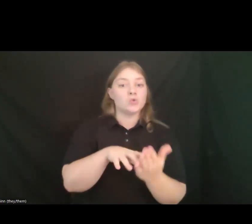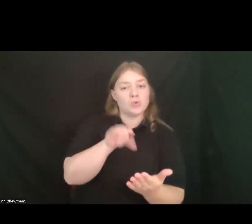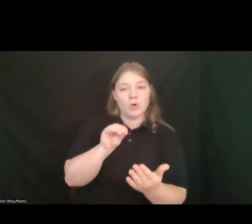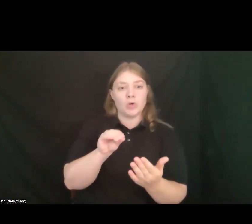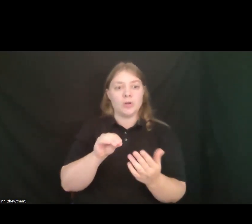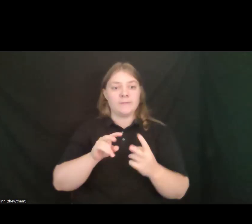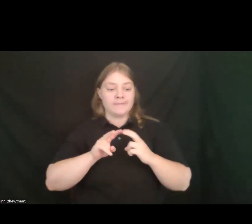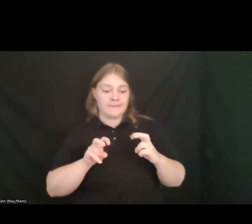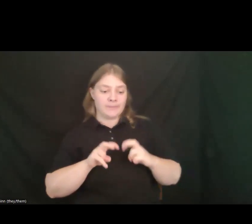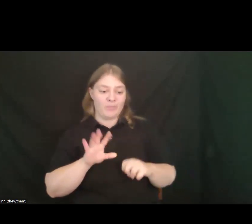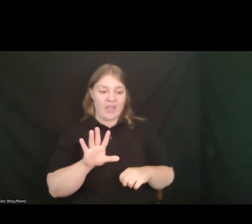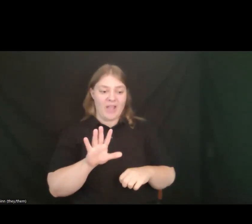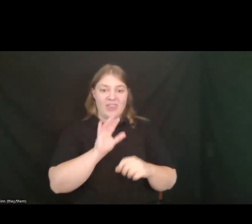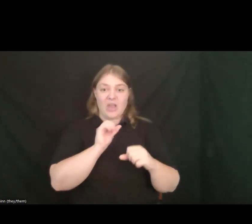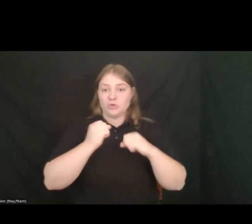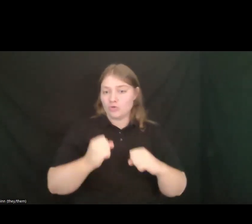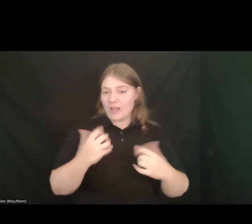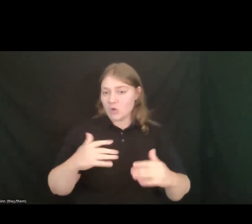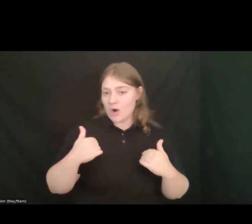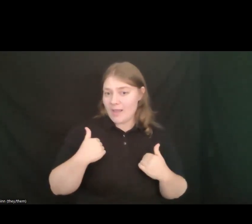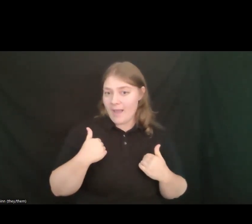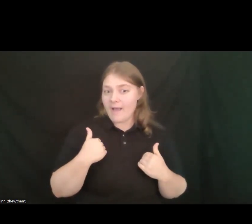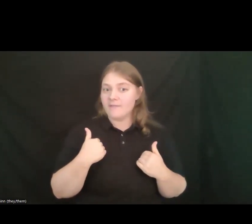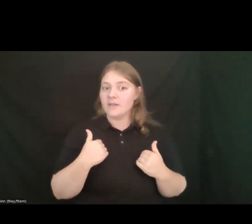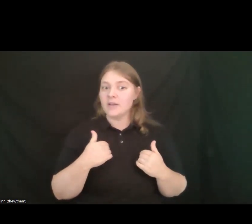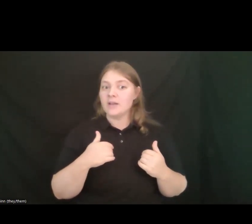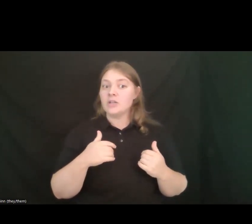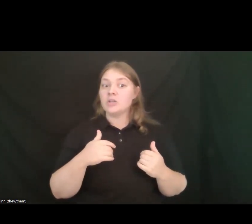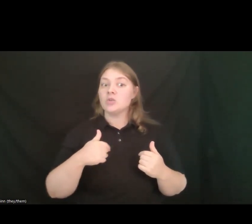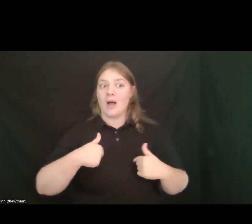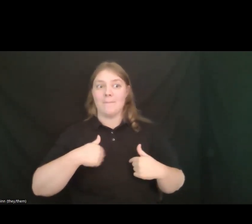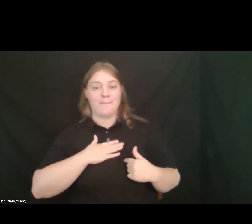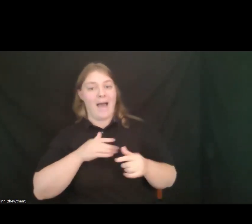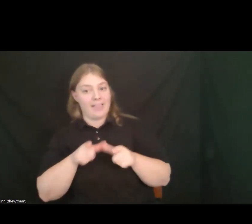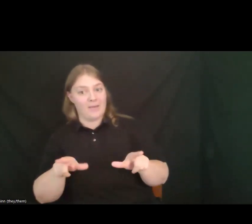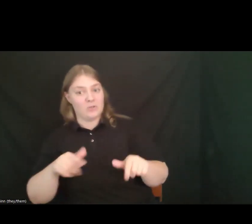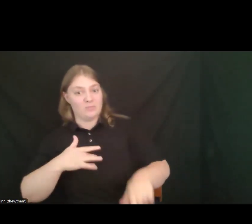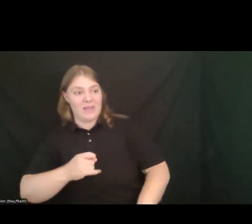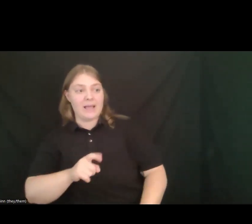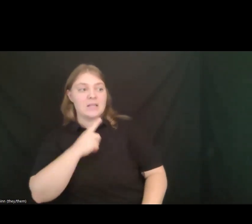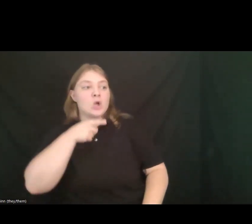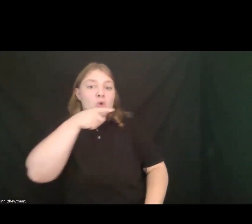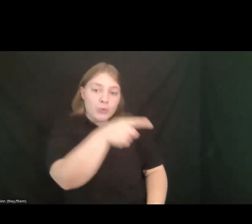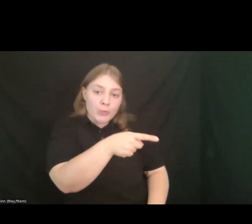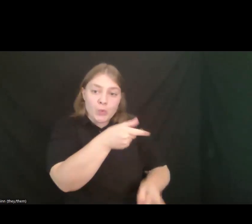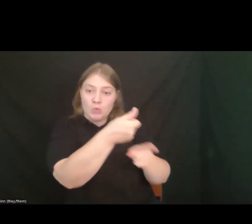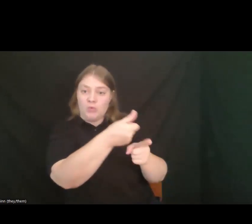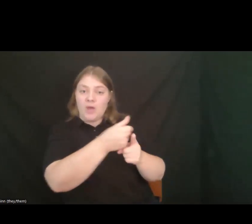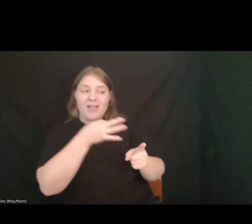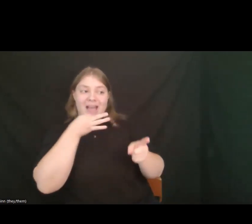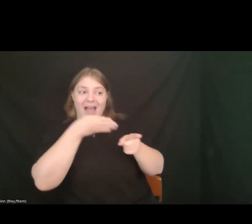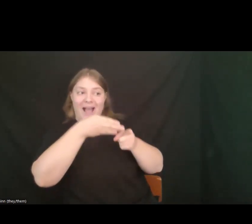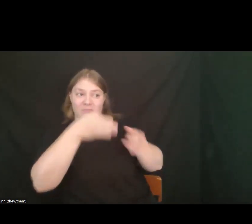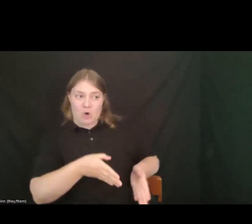do have and so I always use language that you are the expert in the room and it is so important for